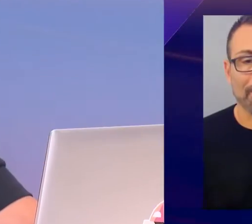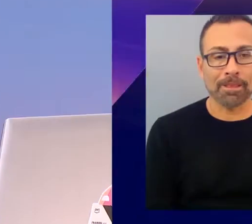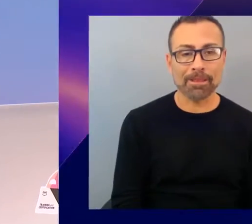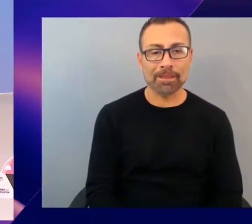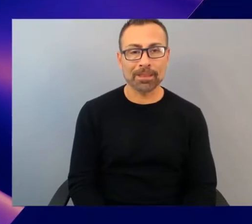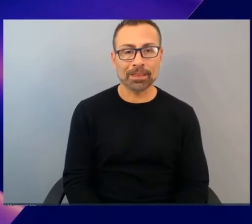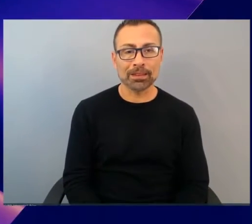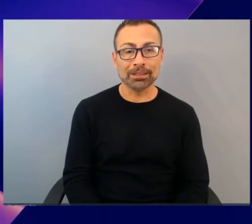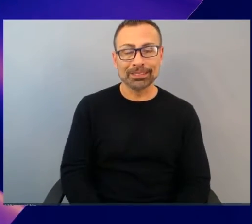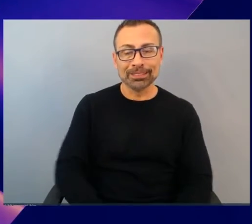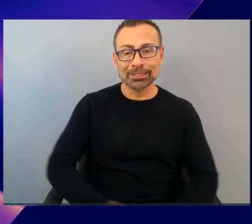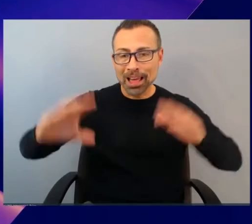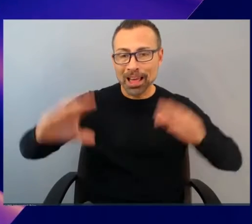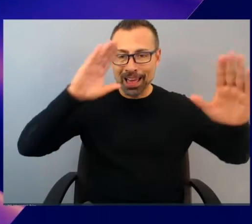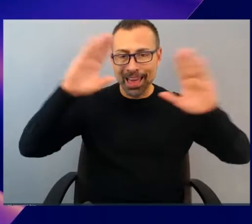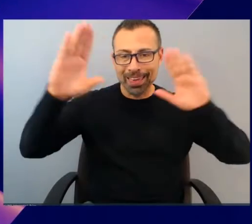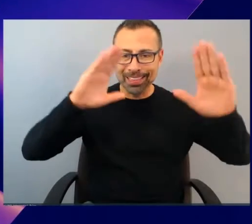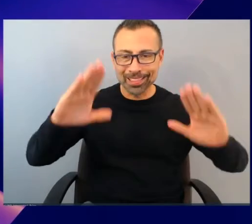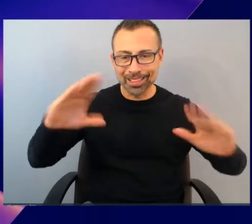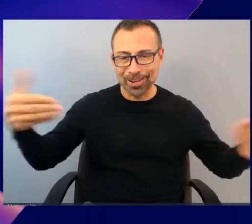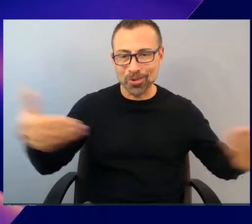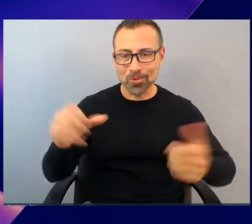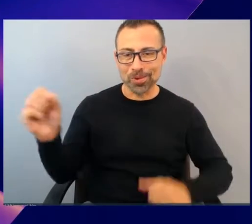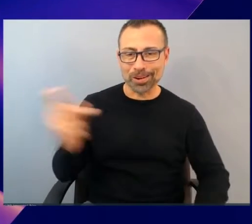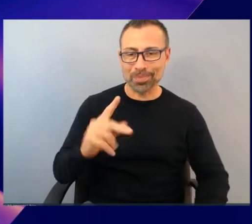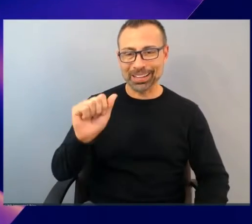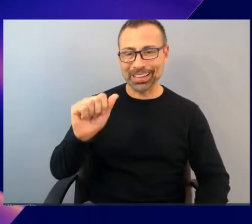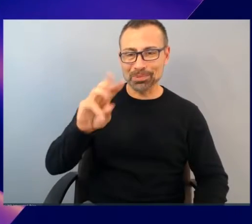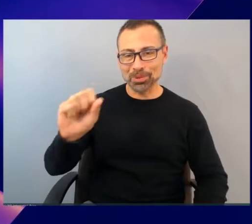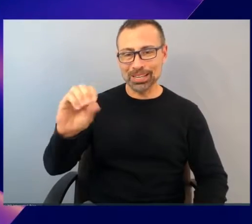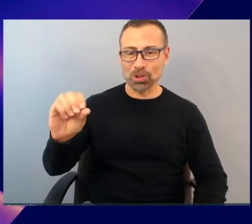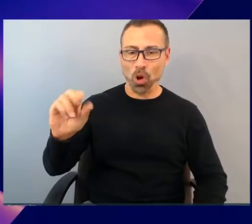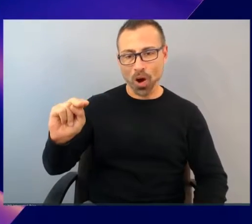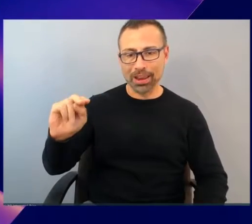Hello and welcome back to "AWS On Air." My name is Steve de Vera,